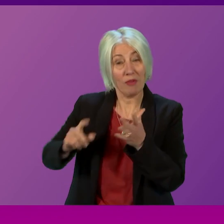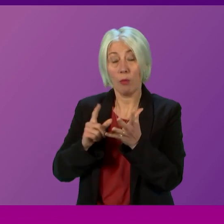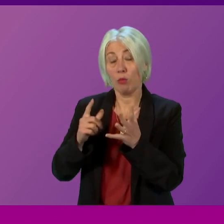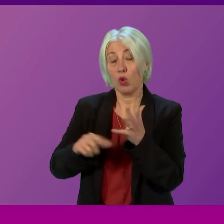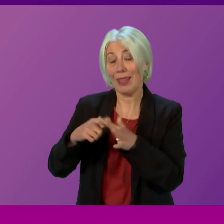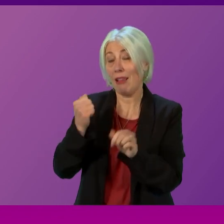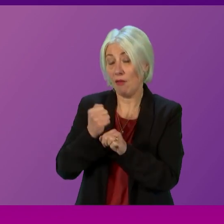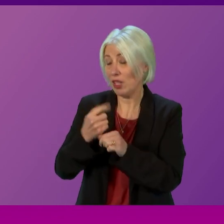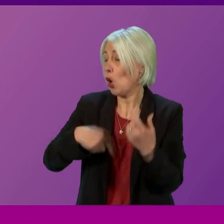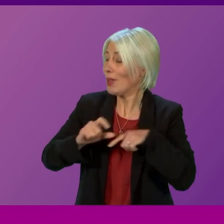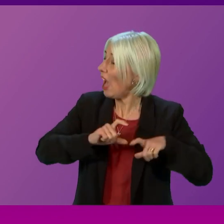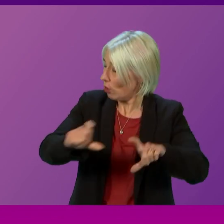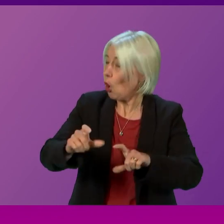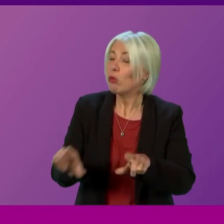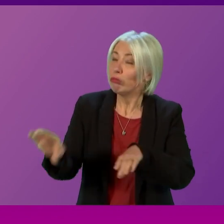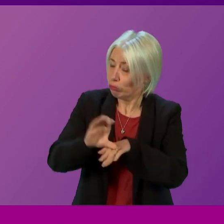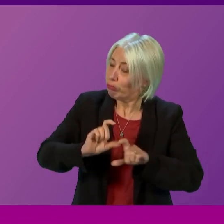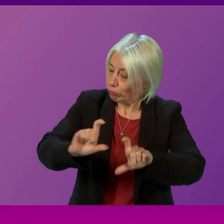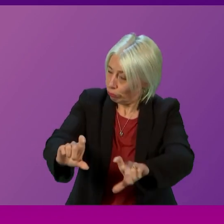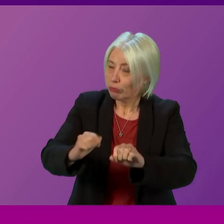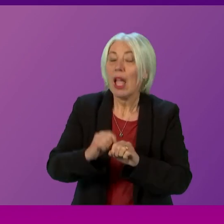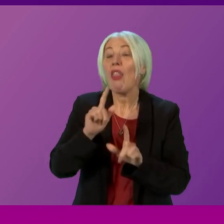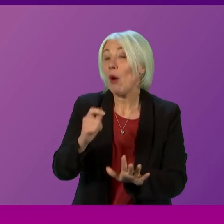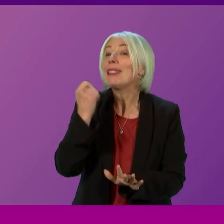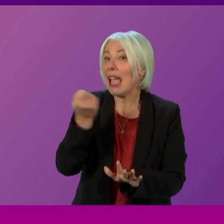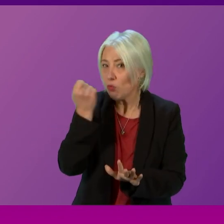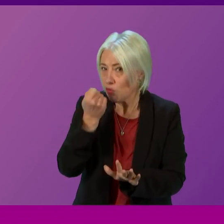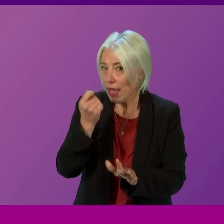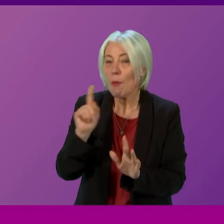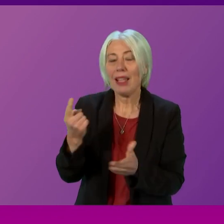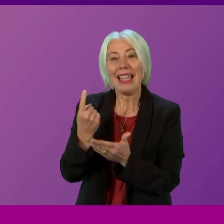eligible previously. The grant was, of course, a temporary measure while self-isolation was